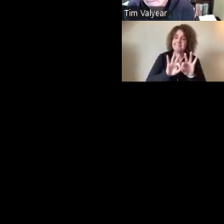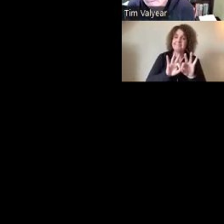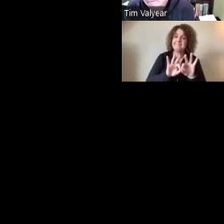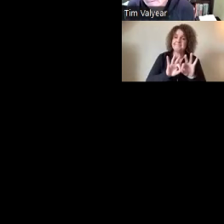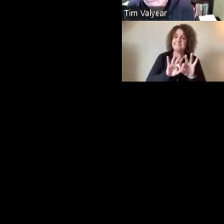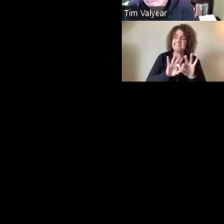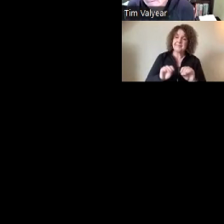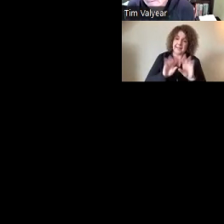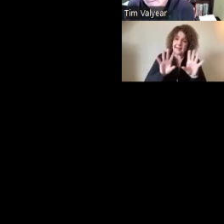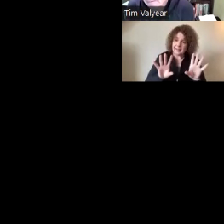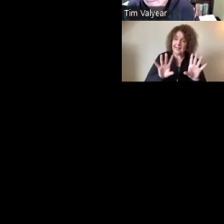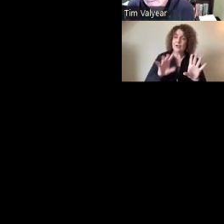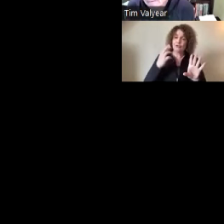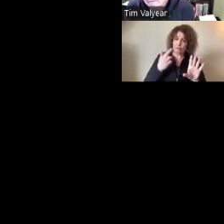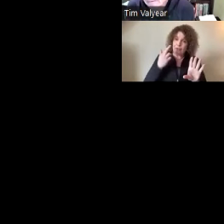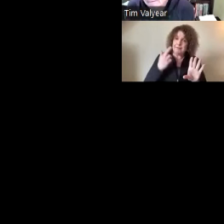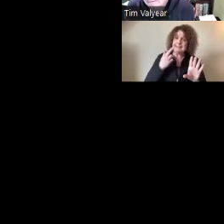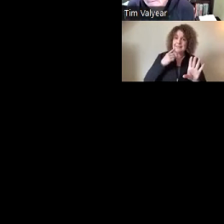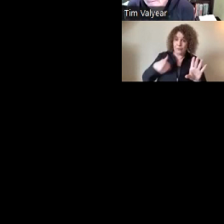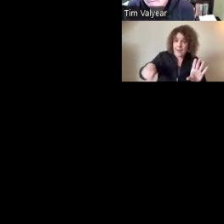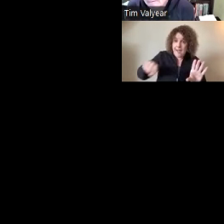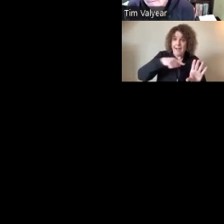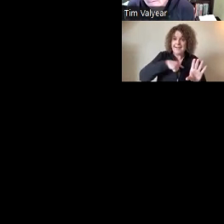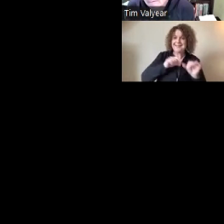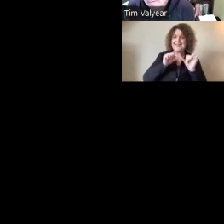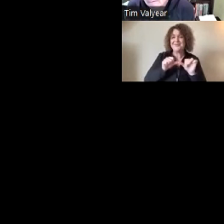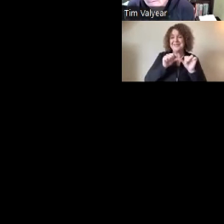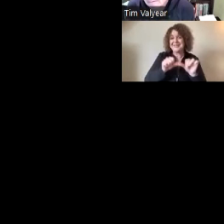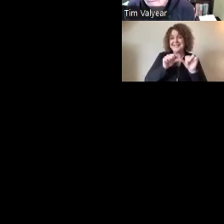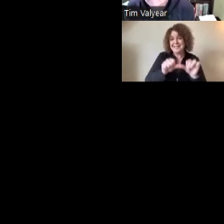that, Tim. I think that's a really important perspective